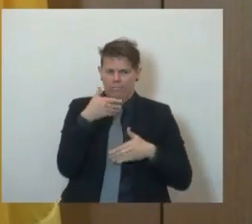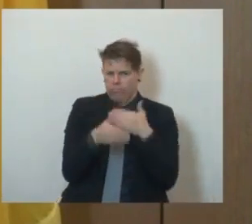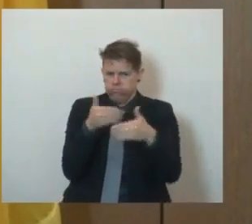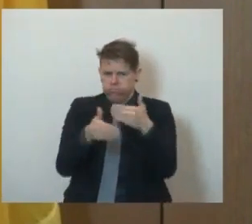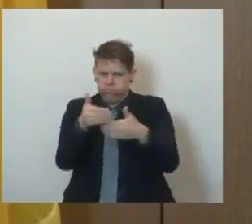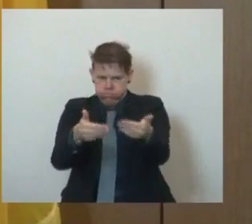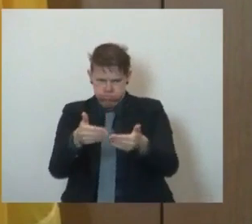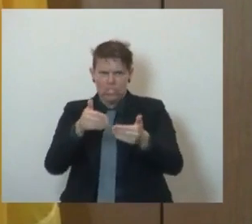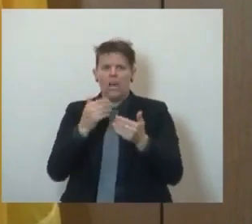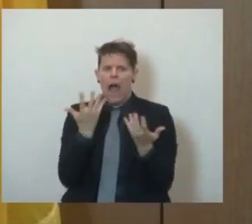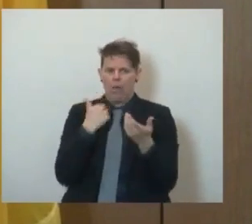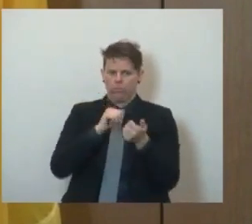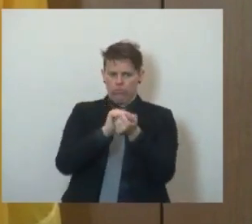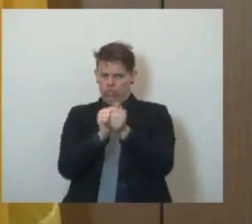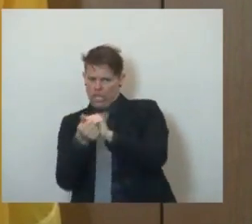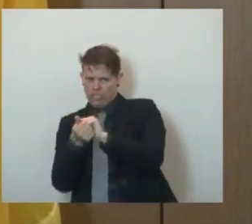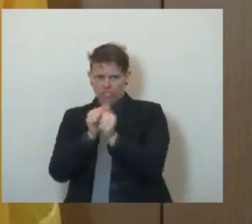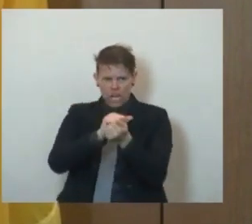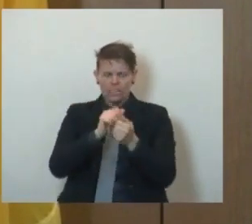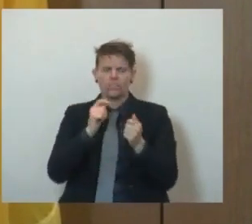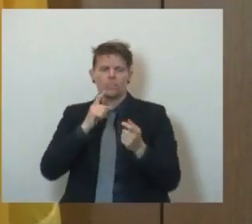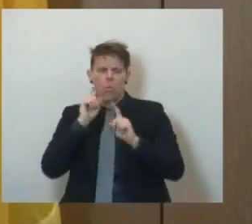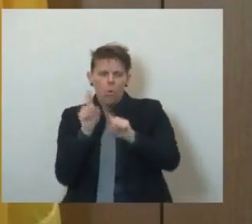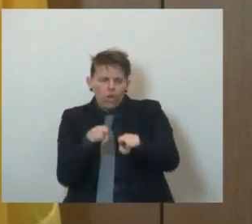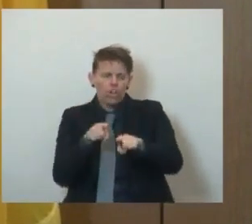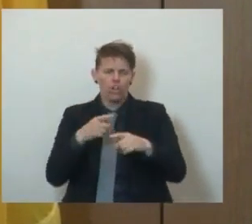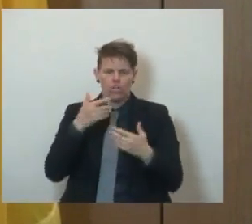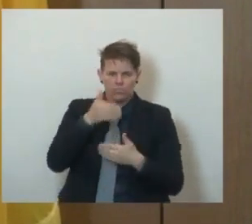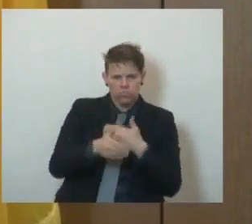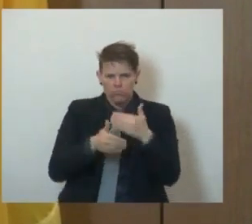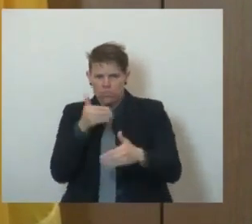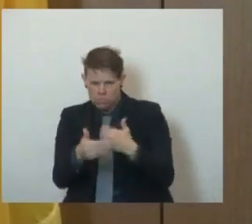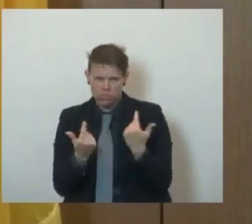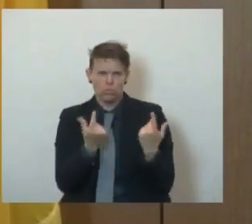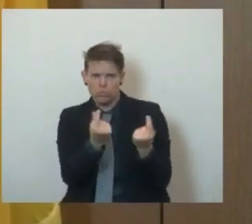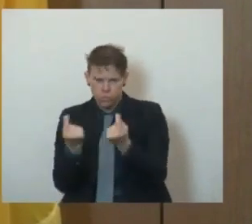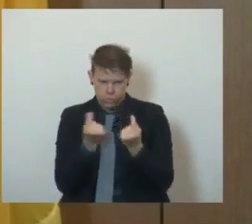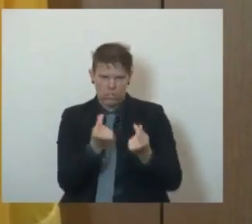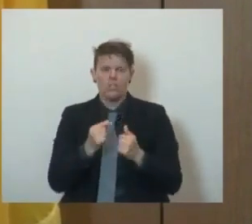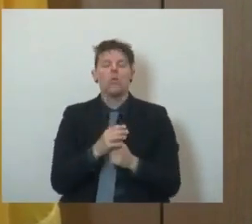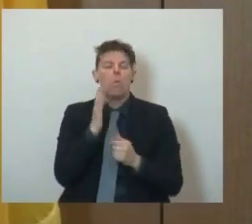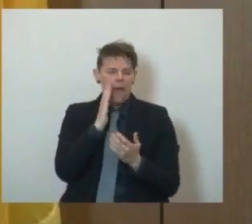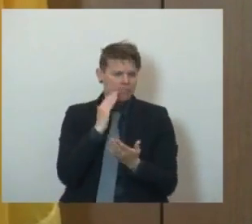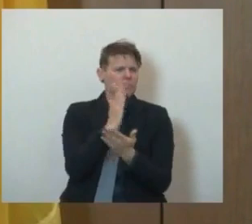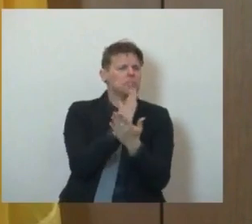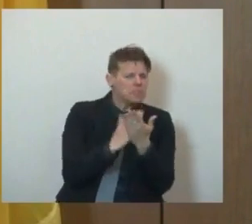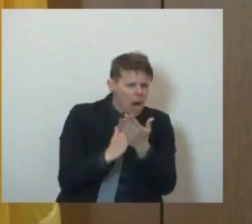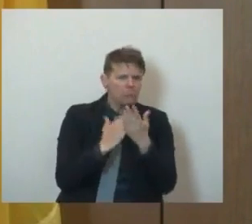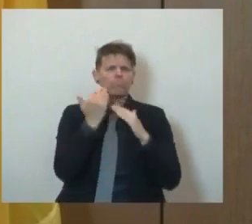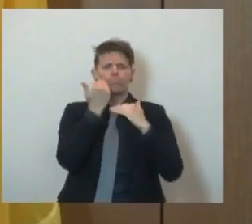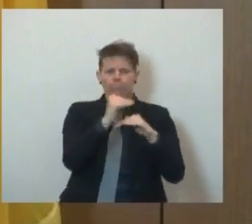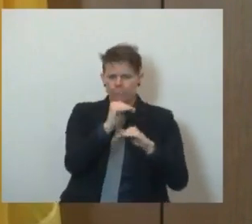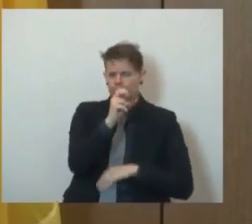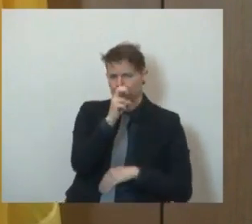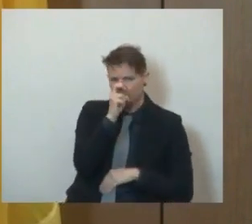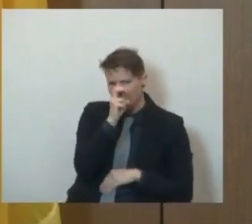WE CAN SAFELY AND PRODUCTIVELY DO THAT. SO WE’RE GOING TO TALK ABOUT THE CHANGES TO THE ORDER. WHERE WERE EASING RESTRICTIONS.